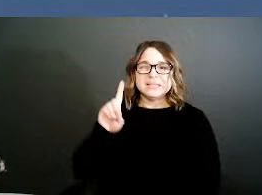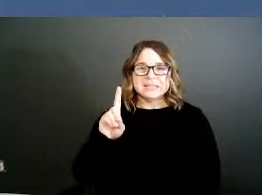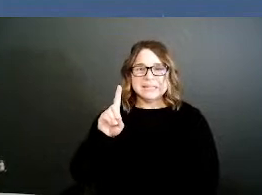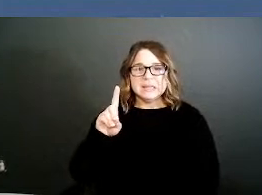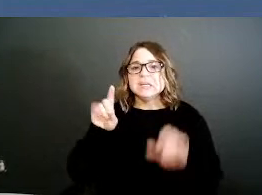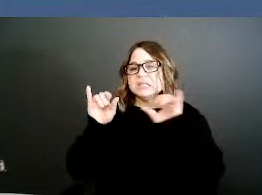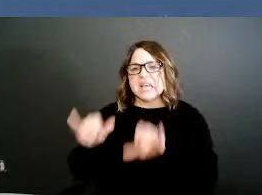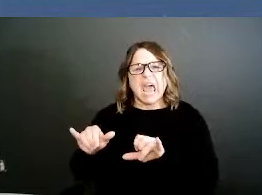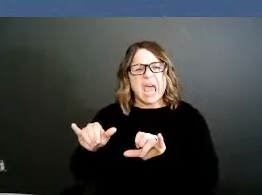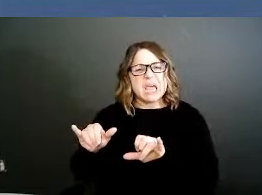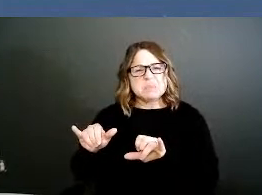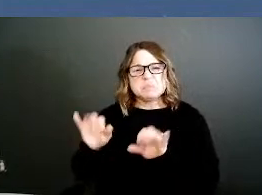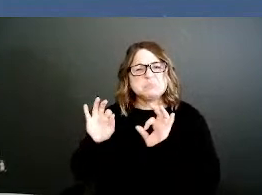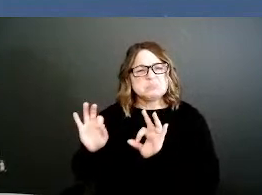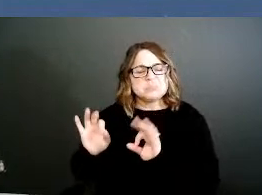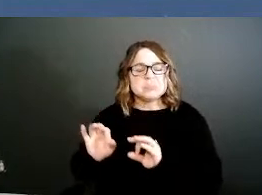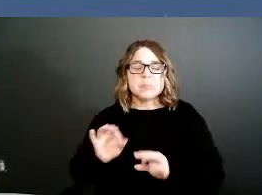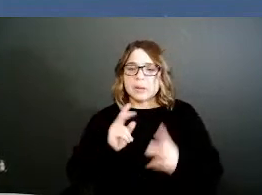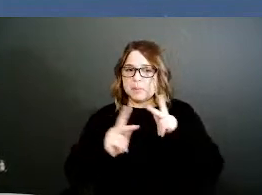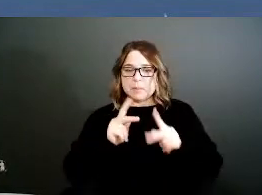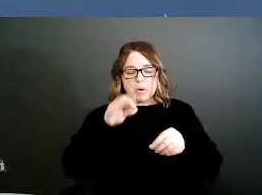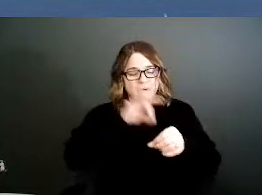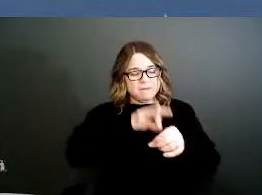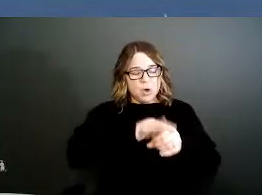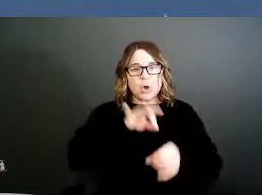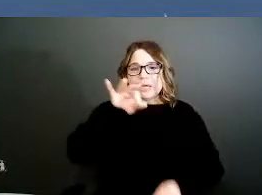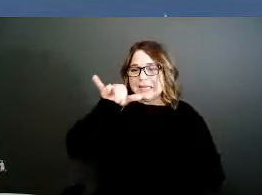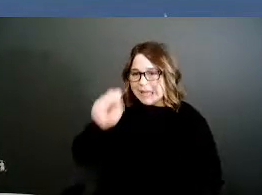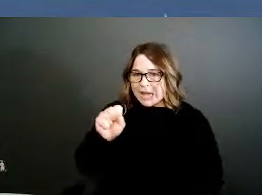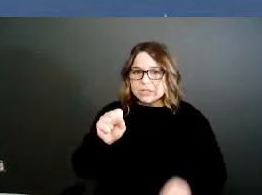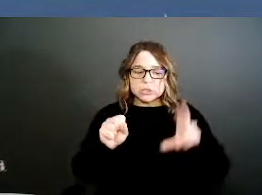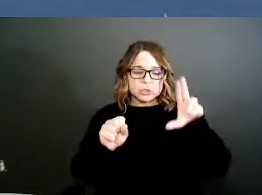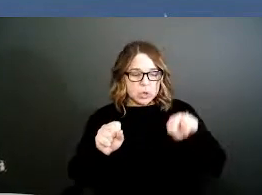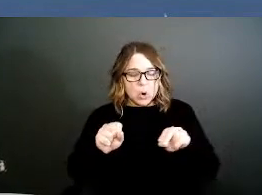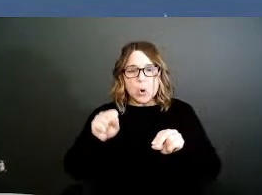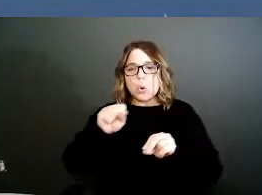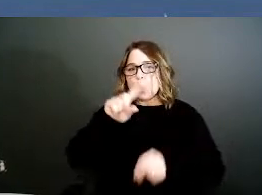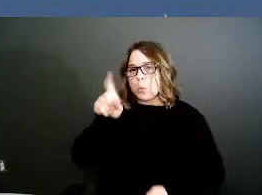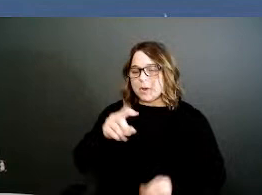WHETHER OR NOT PEOPLE VOTED YES ON QUESTION 2, IT'S CLEAR EXPANDED APPROACH TO PUBLIC SAFETY.